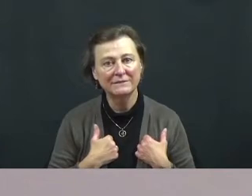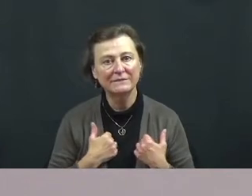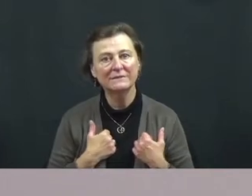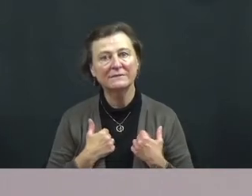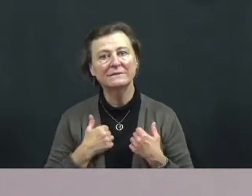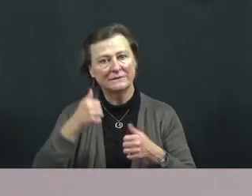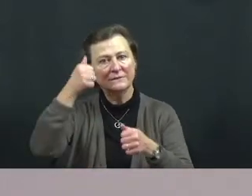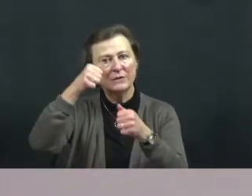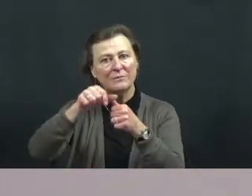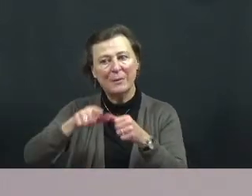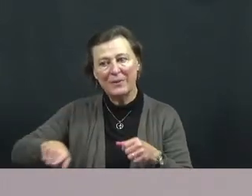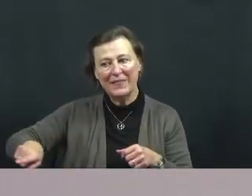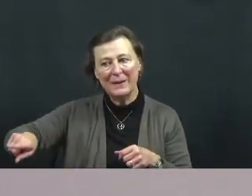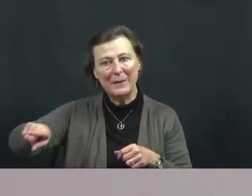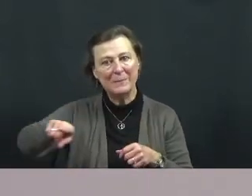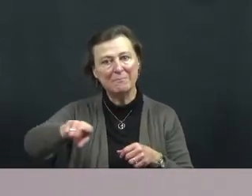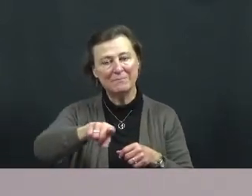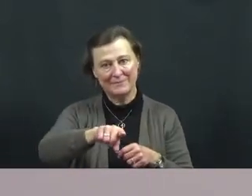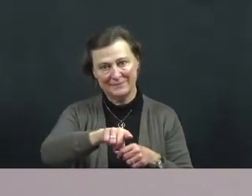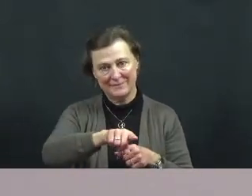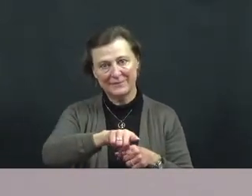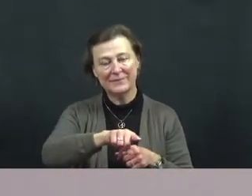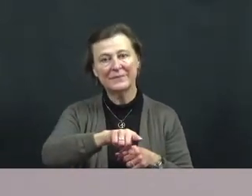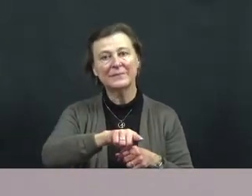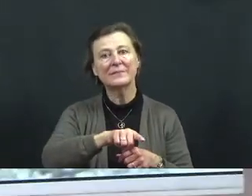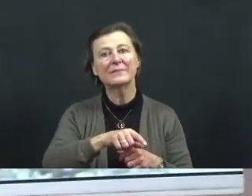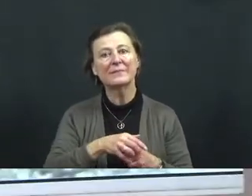Remember them.